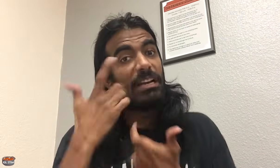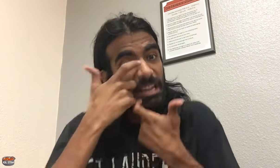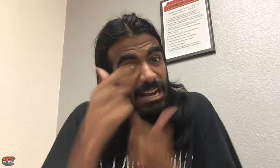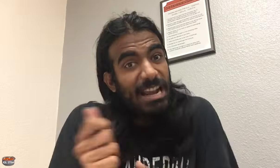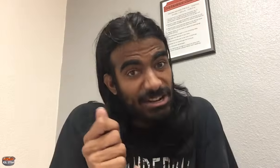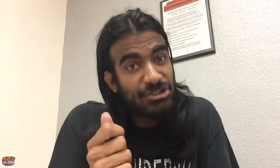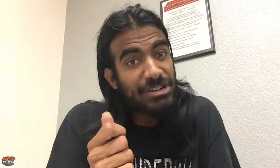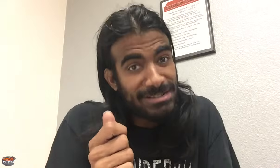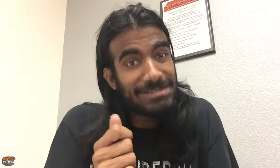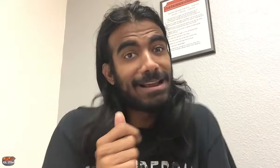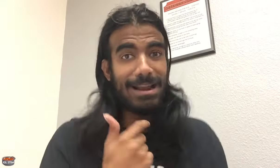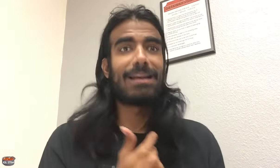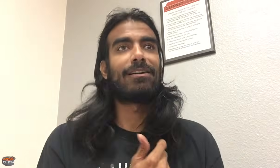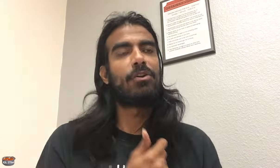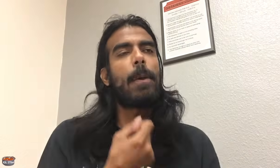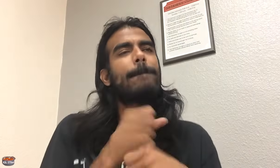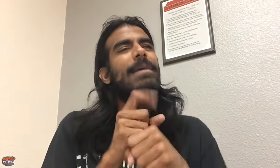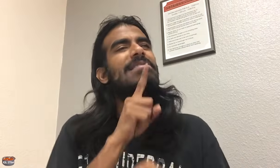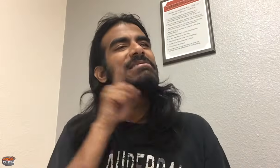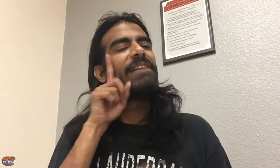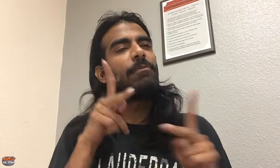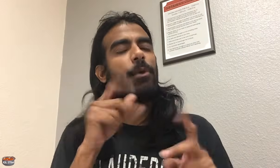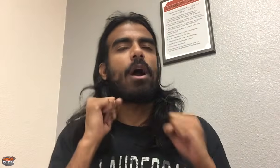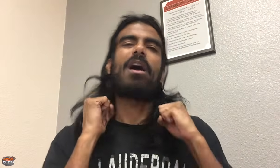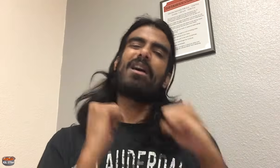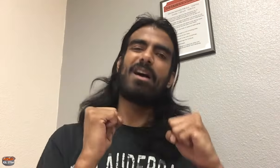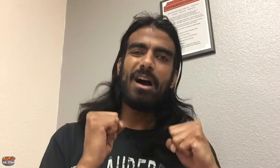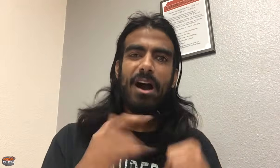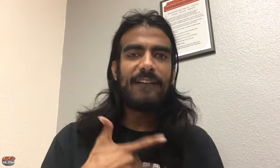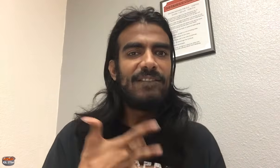which is really interesting. It just kind of makes